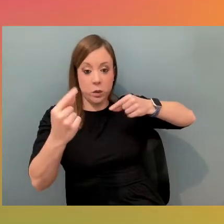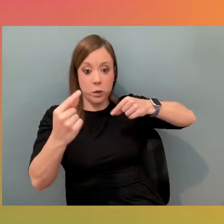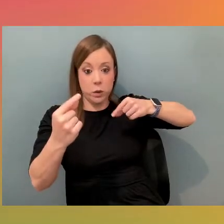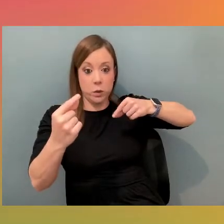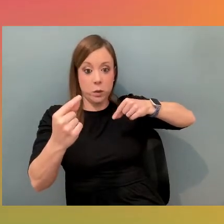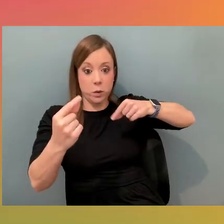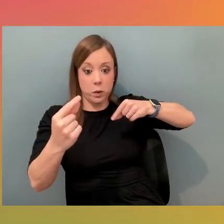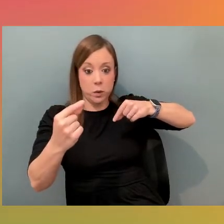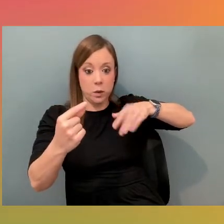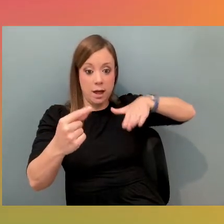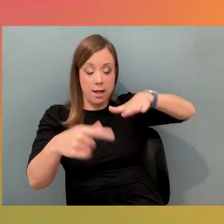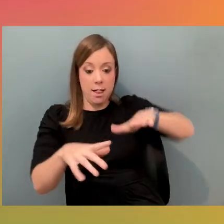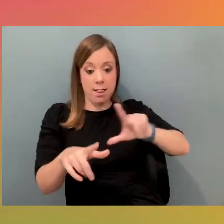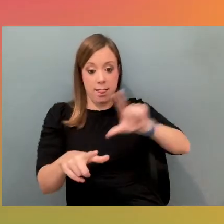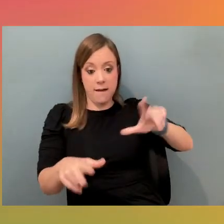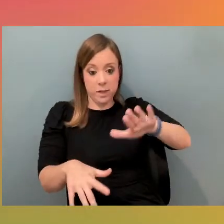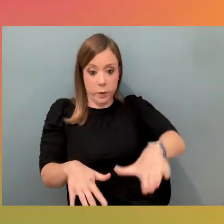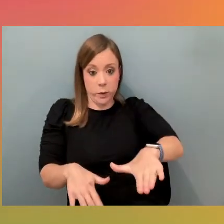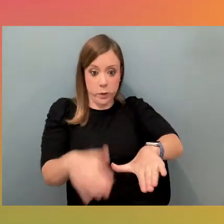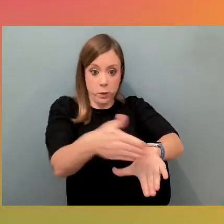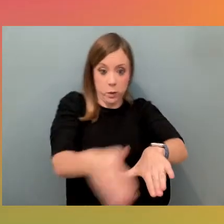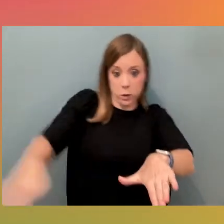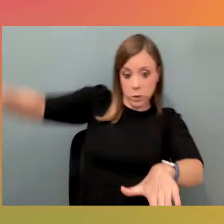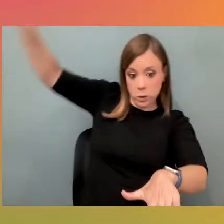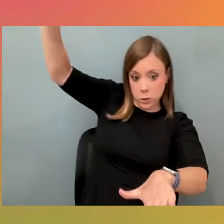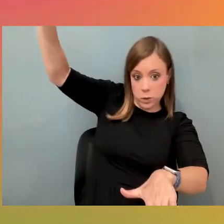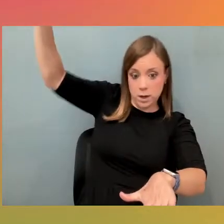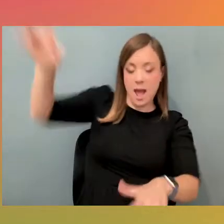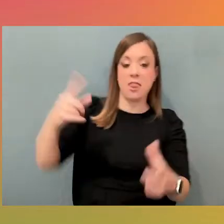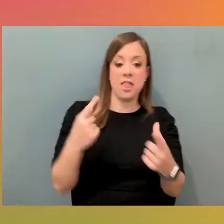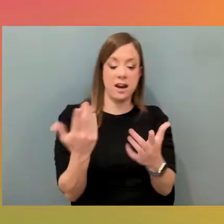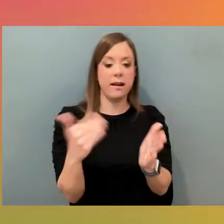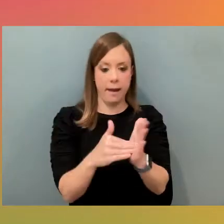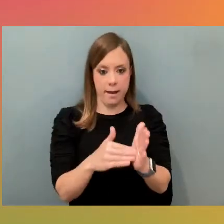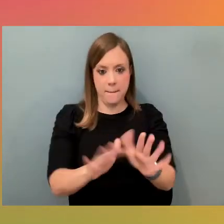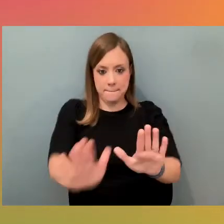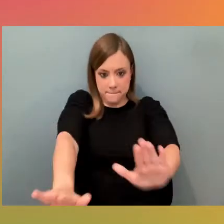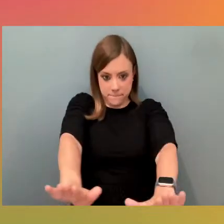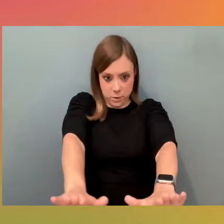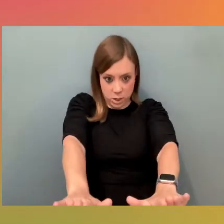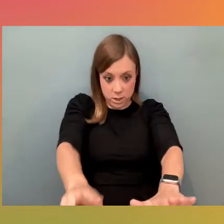EXHALE, TURN YOURSELF OPEN TO THE RIGHT, RIGHT ARM REACHES UP. AND THEN WE WILL RESET.